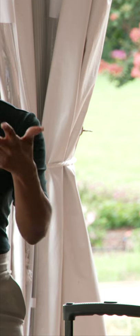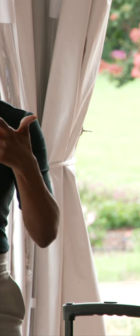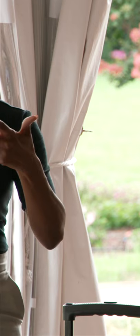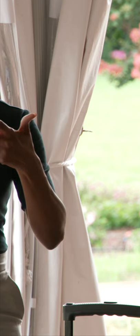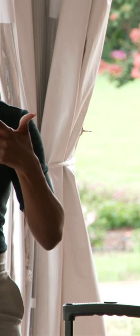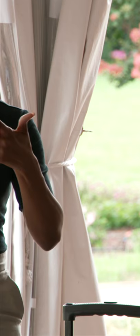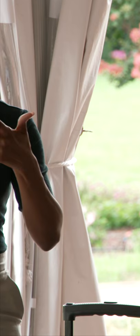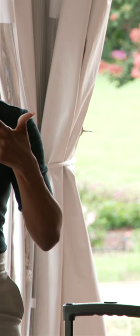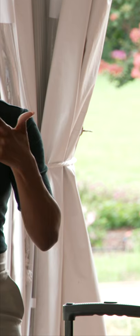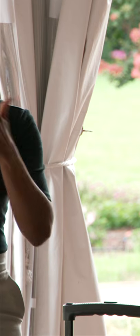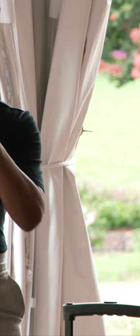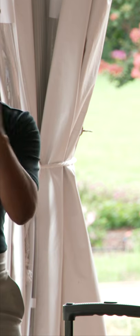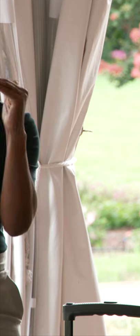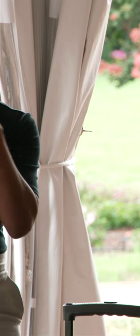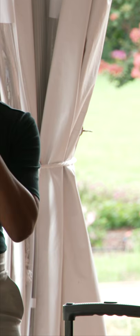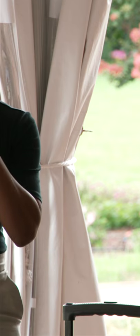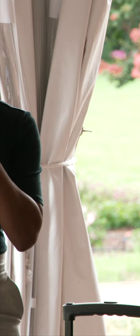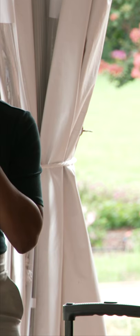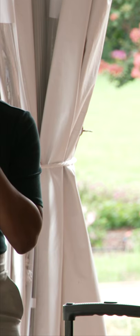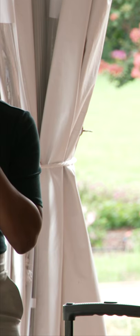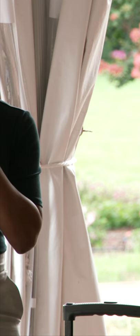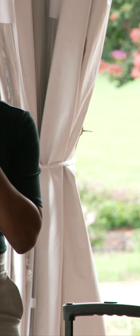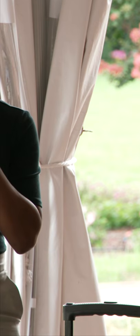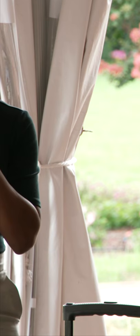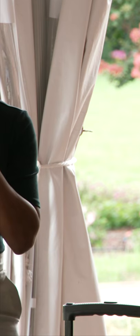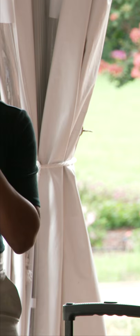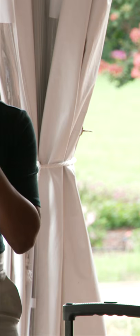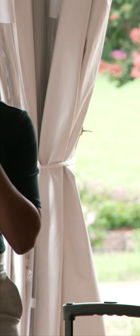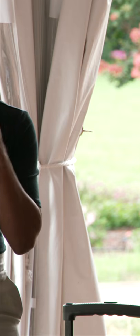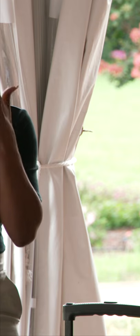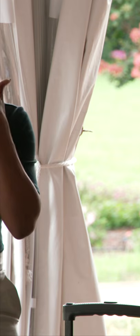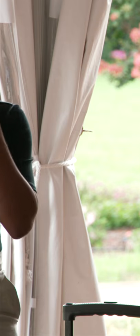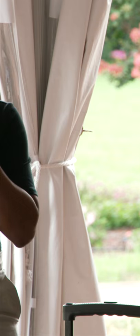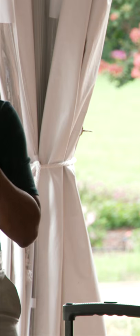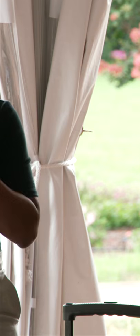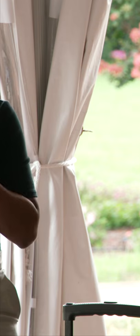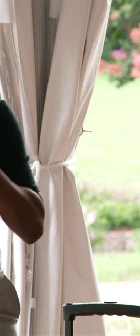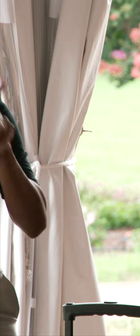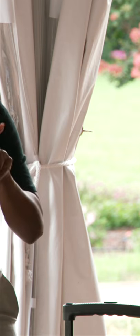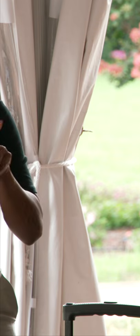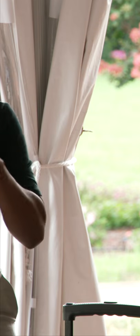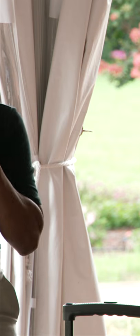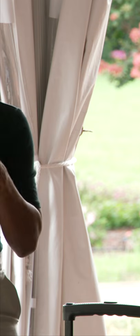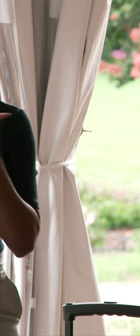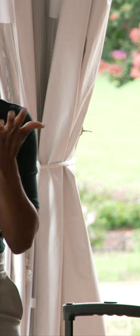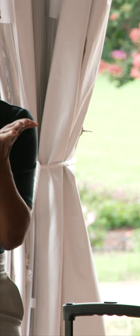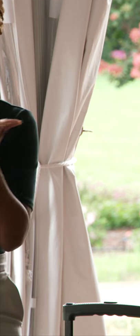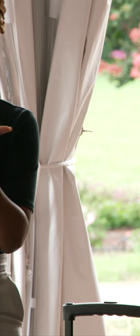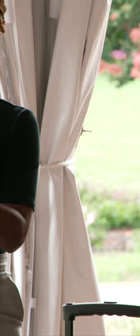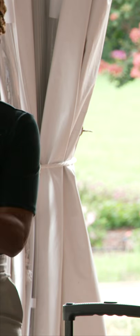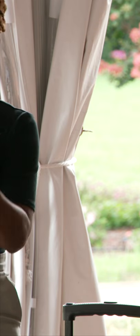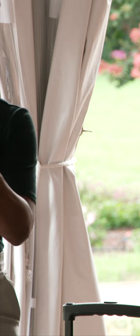justice, and beneficence. There's integrity in there, too. That continue to guide protections